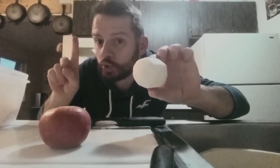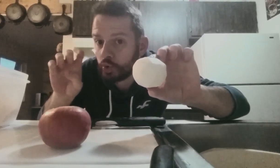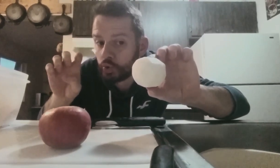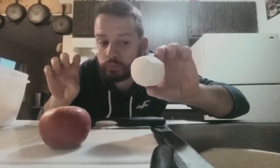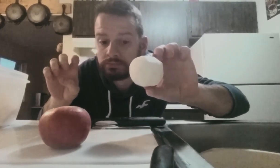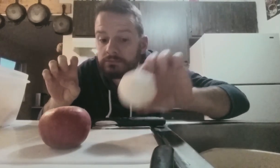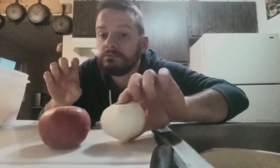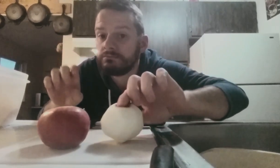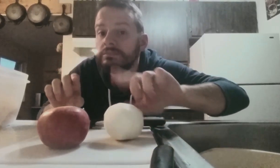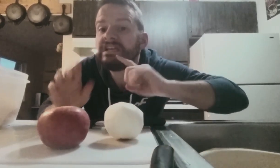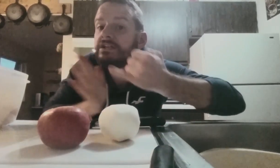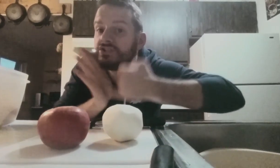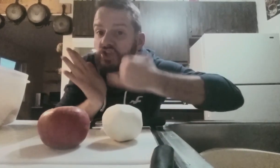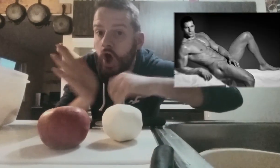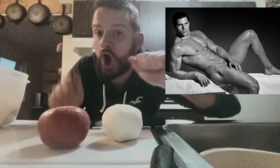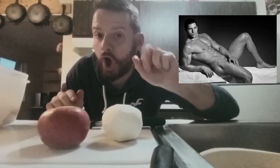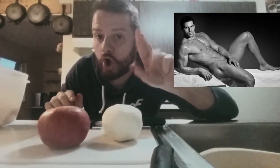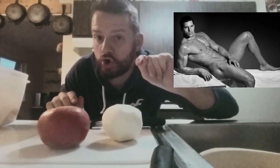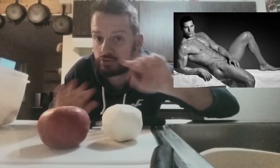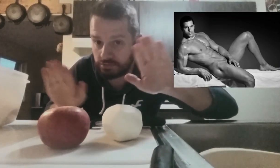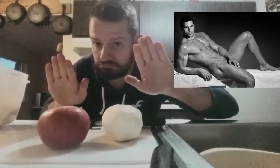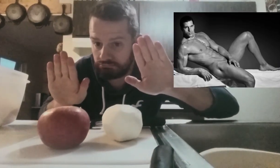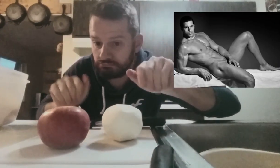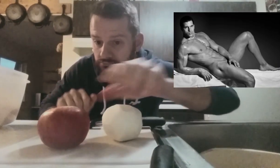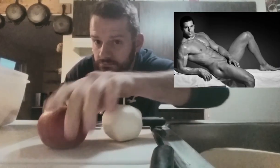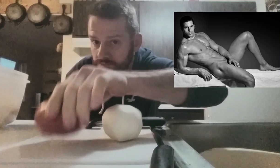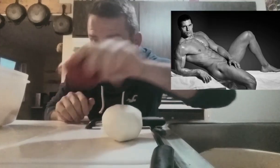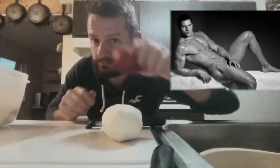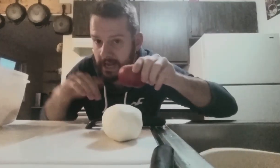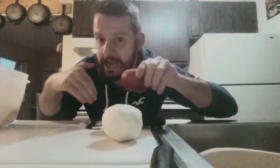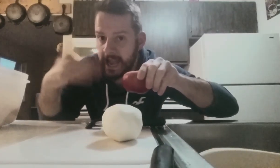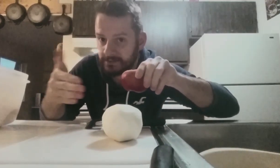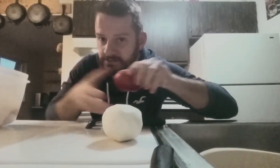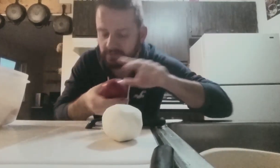Nude is art. Next.